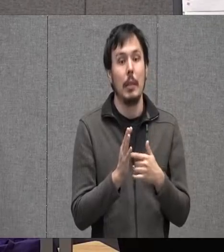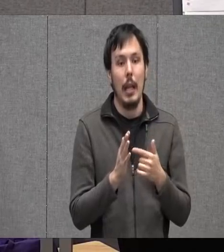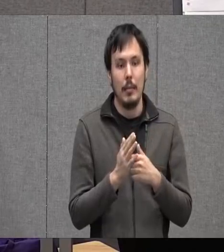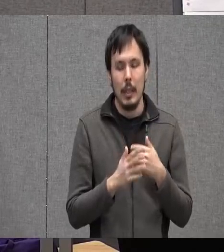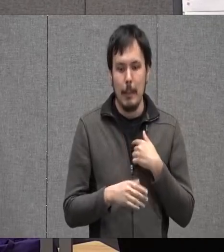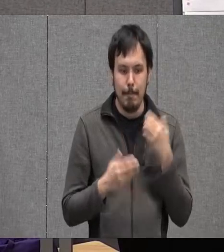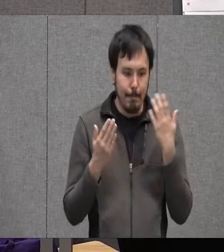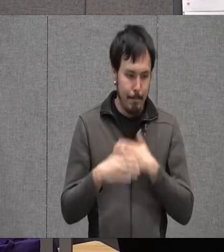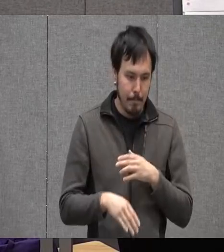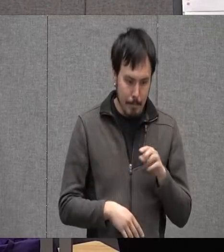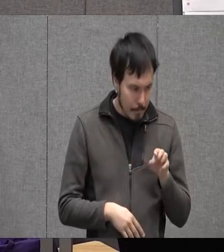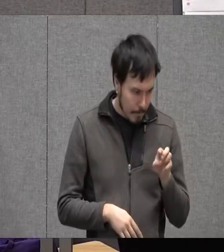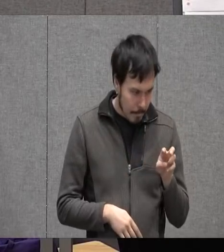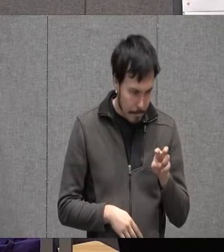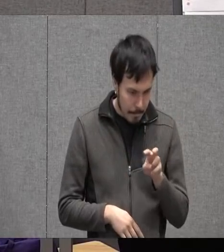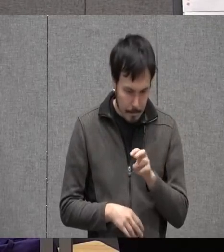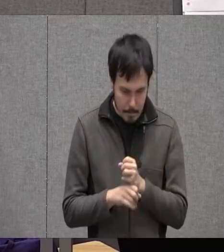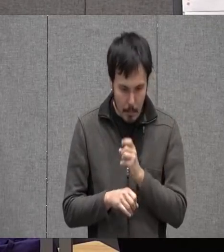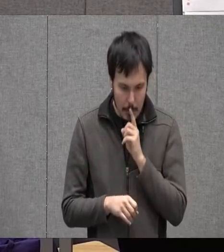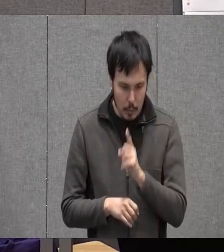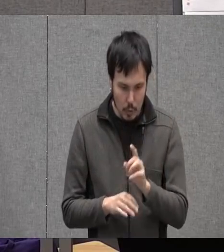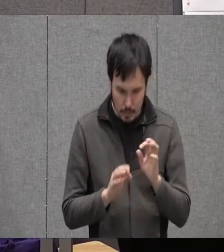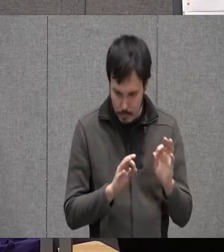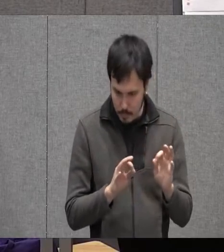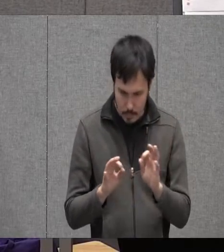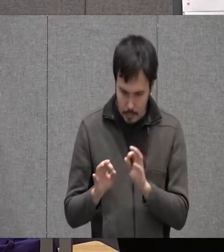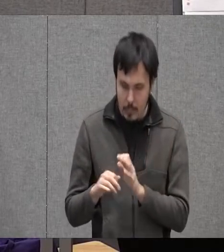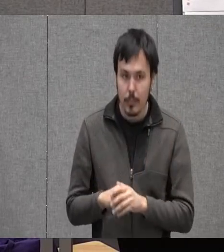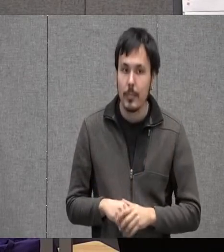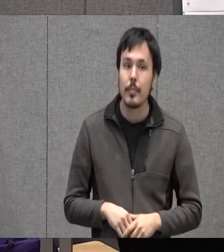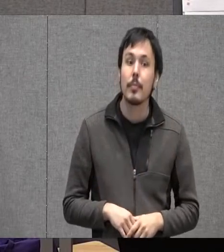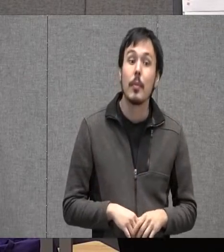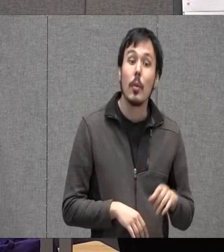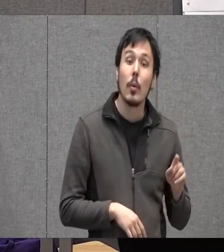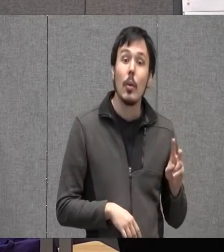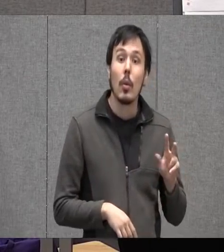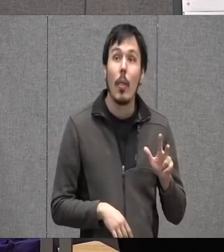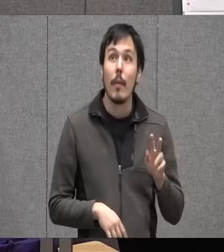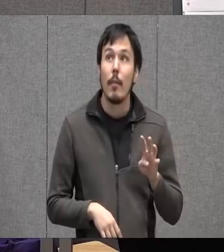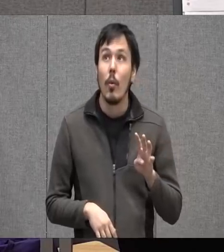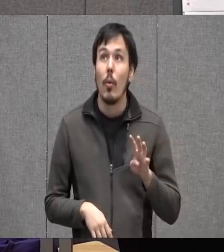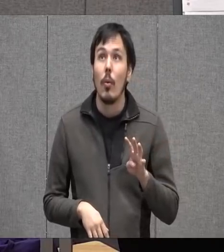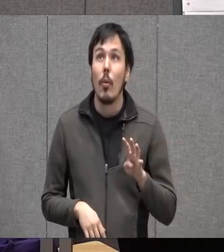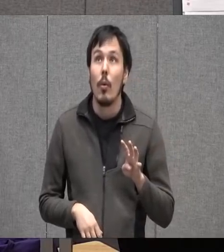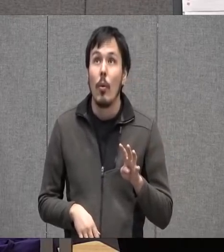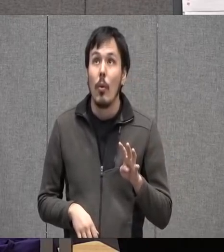and so I have to double check, double check. One, two, three, four.